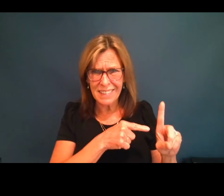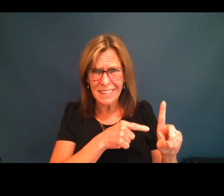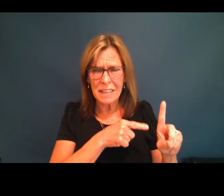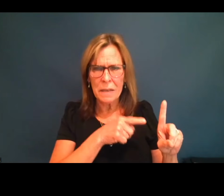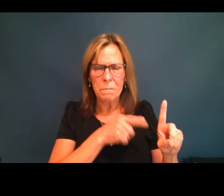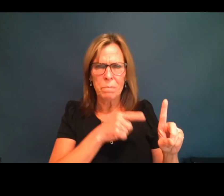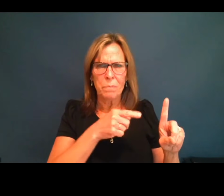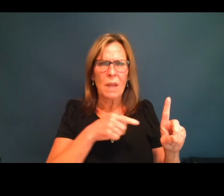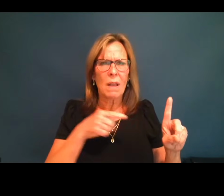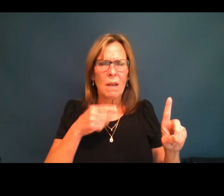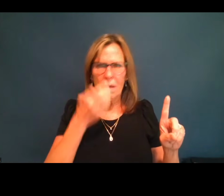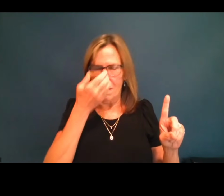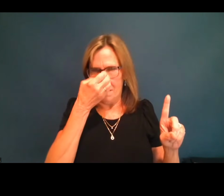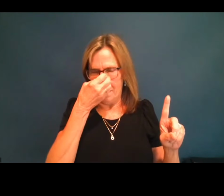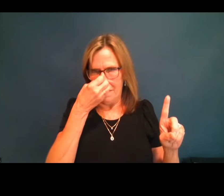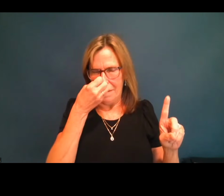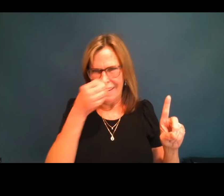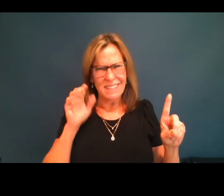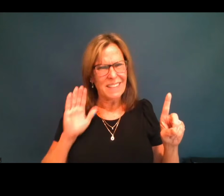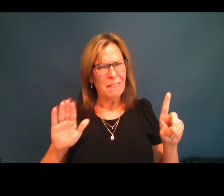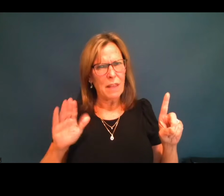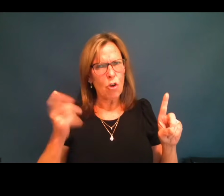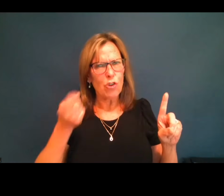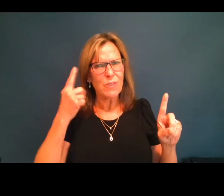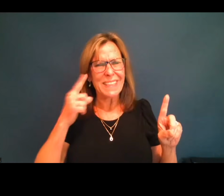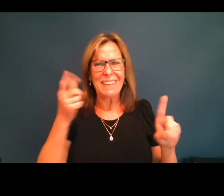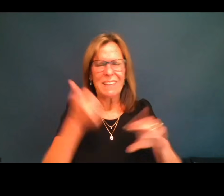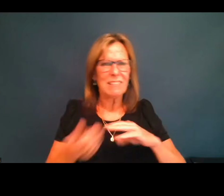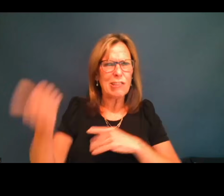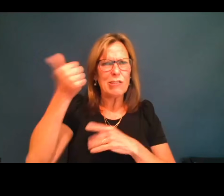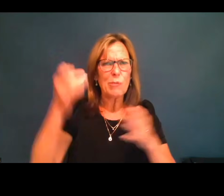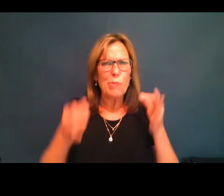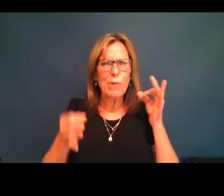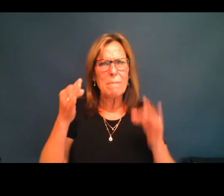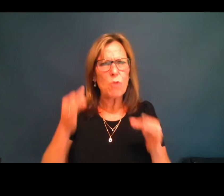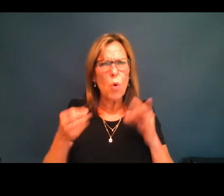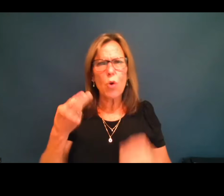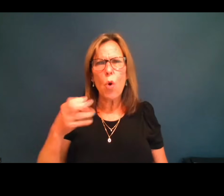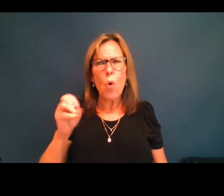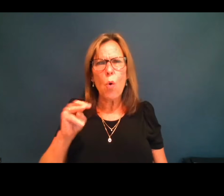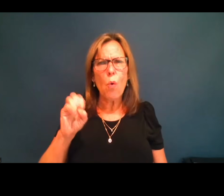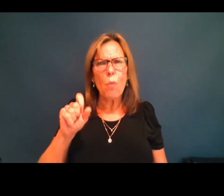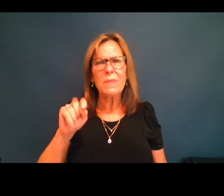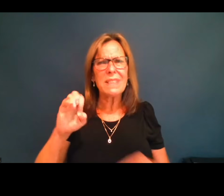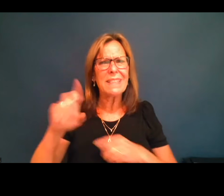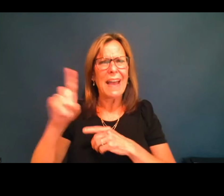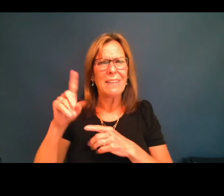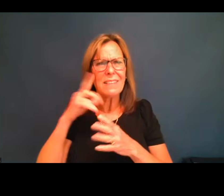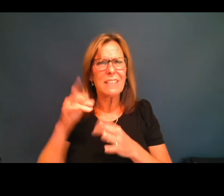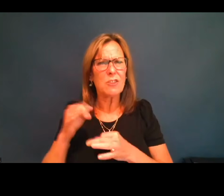homestead decision was based on the ADA's integration mandate under Title II, » JOHN HERRION: Read the beginning of the question